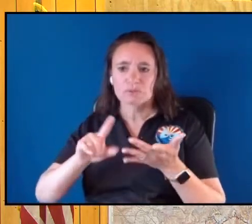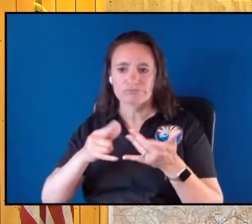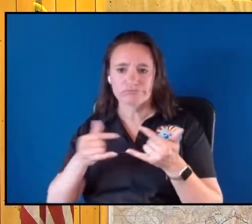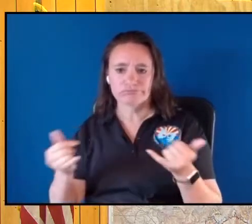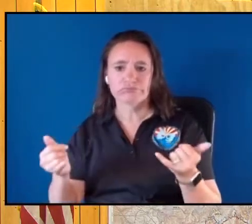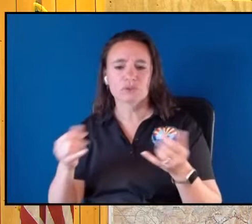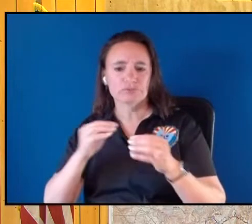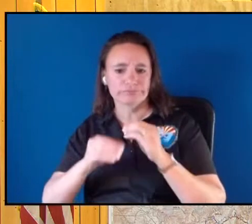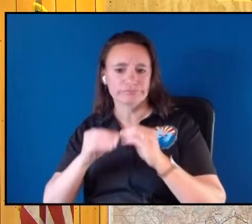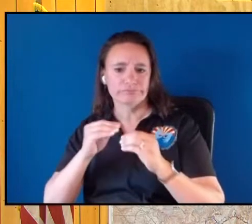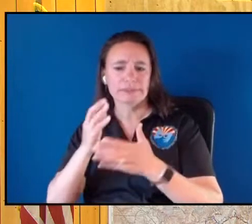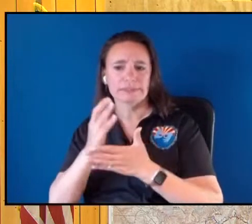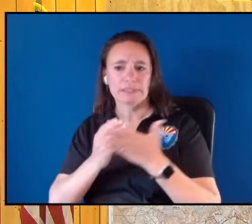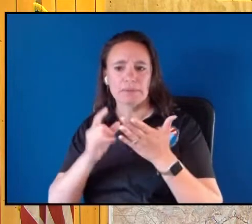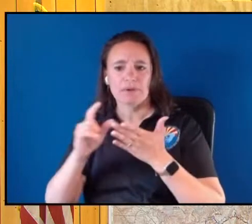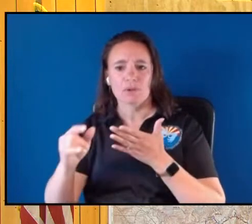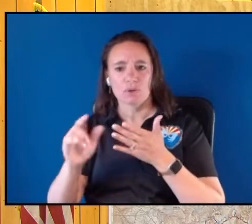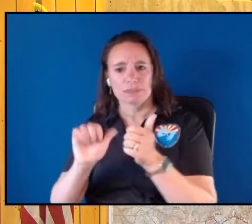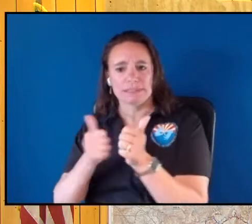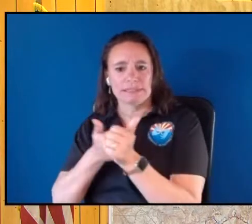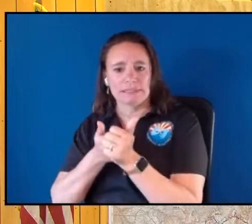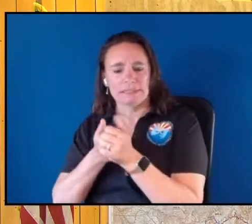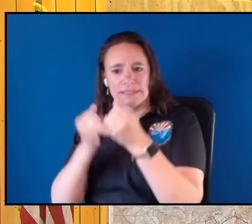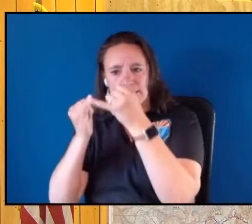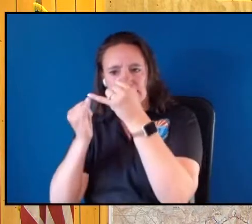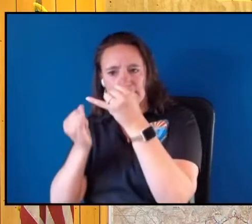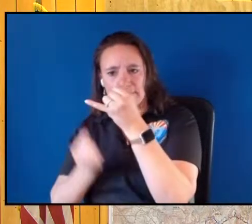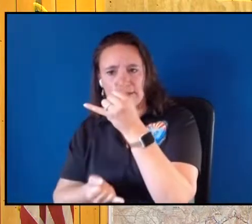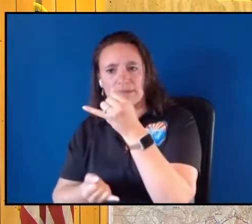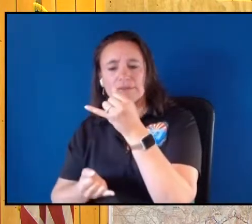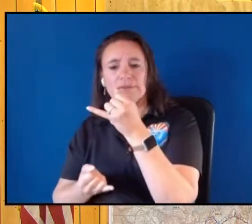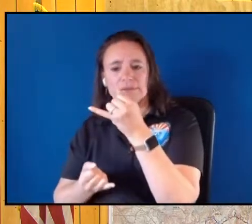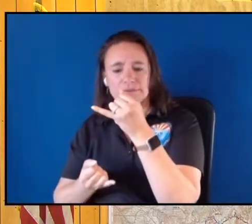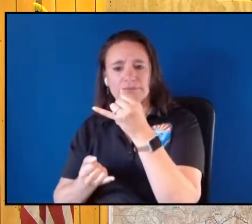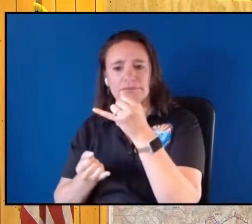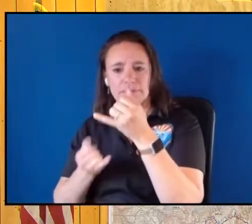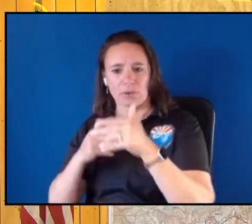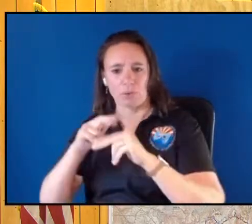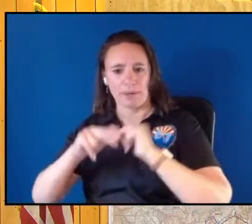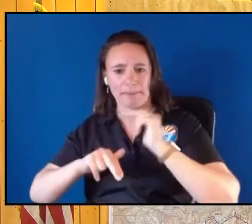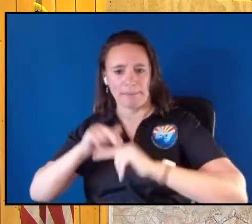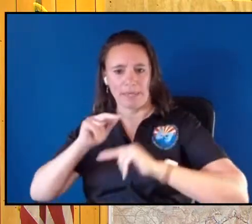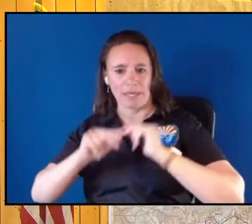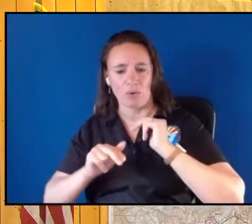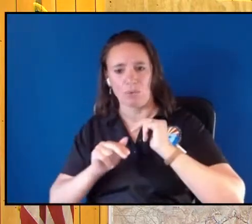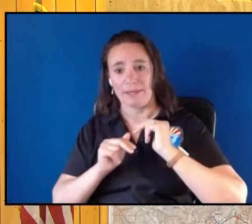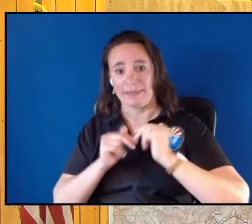that were built when the fire was active.